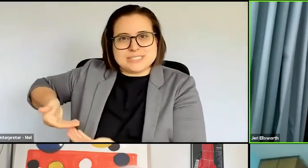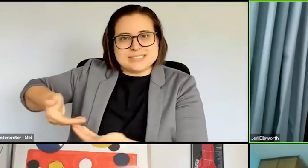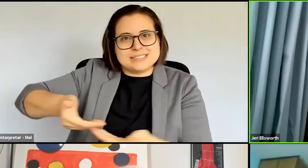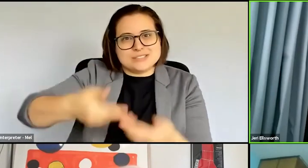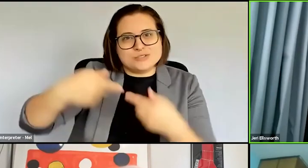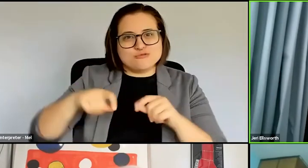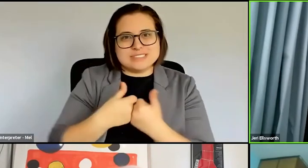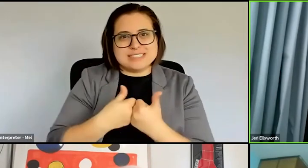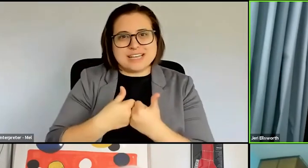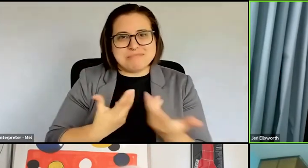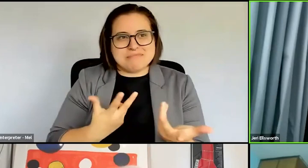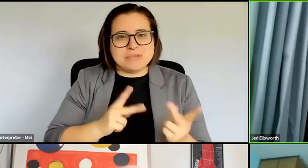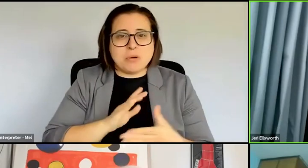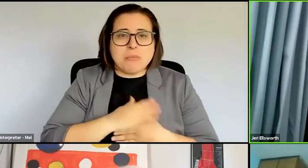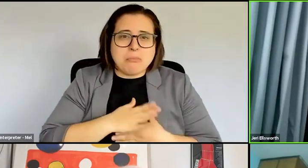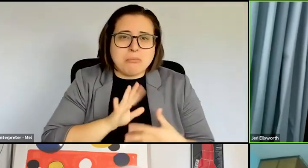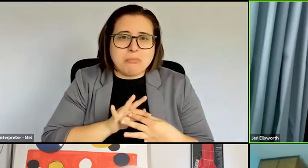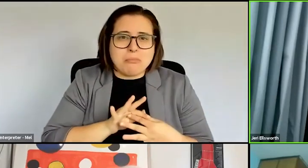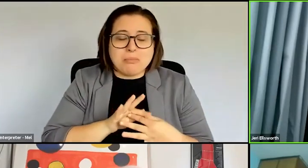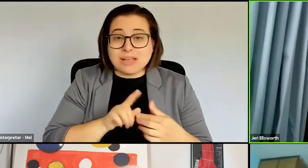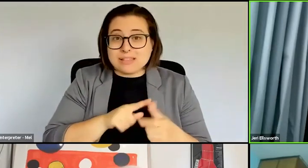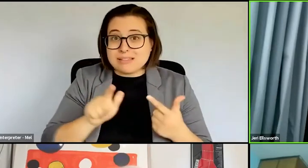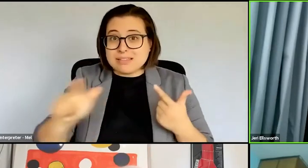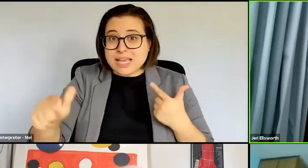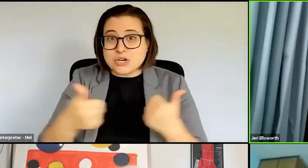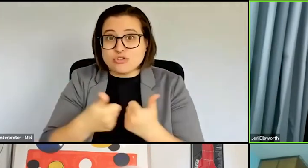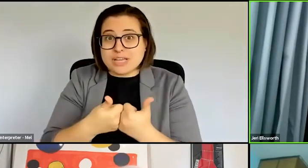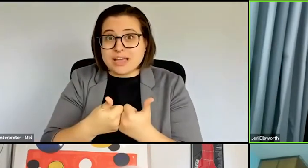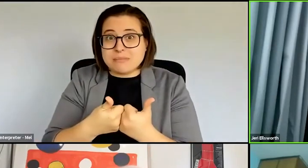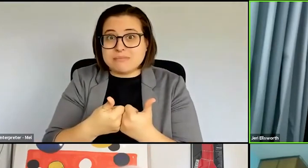in the game where you had to drop it down a pit and destroy it, people stopped playing the game